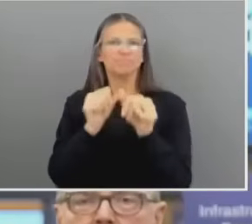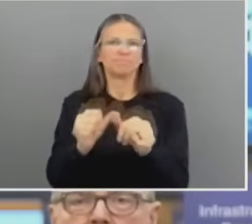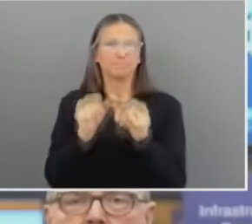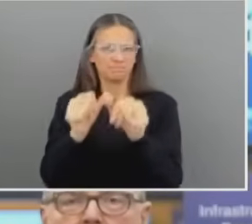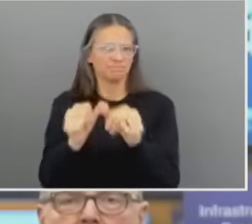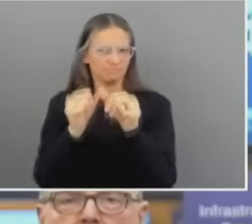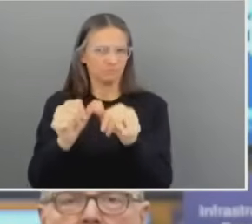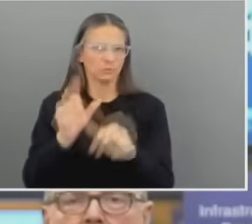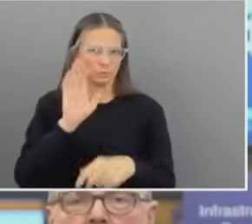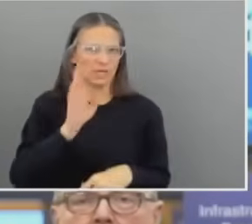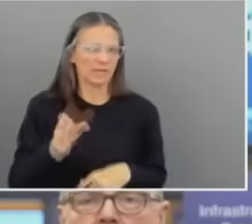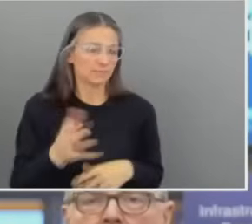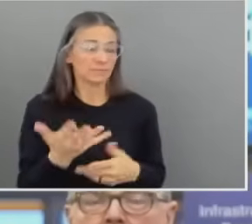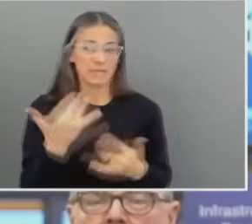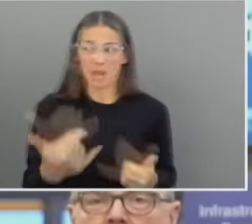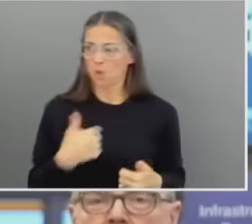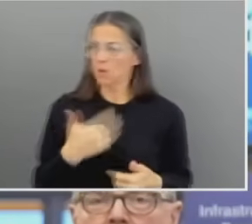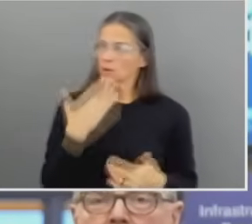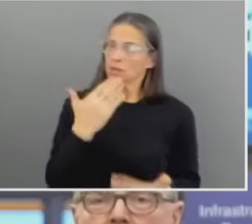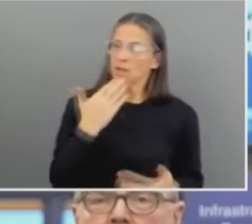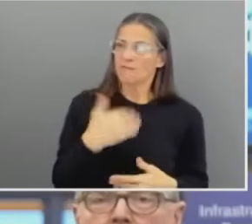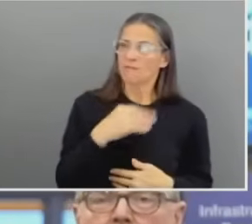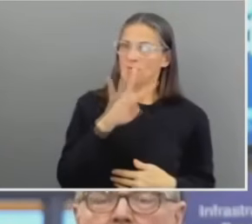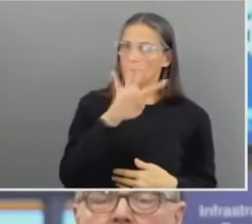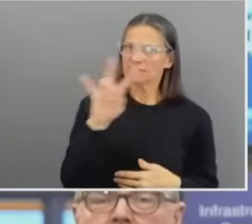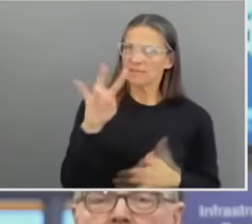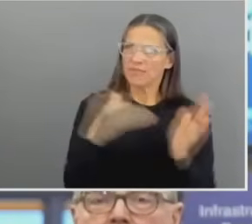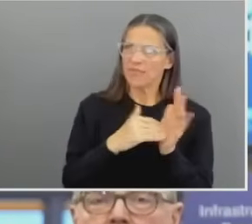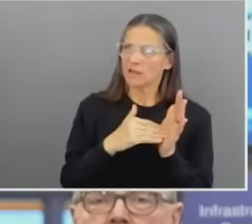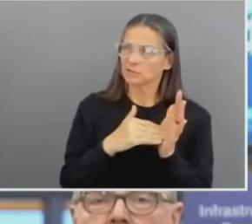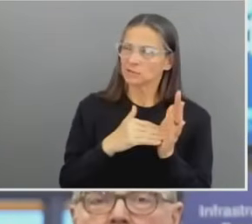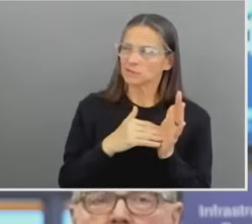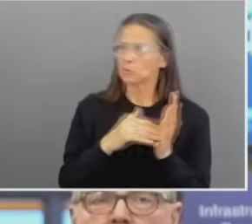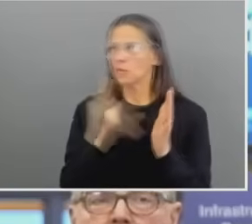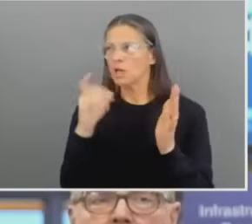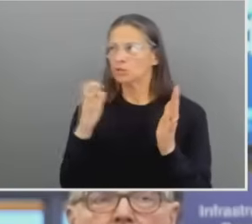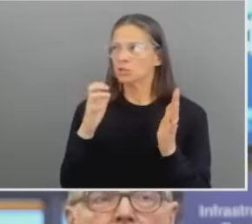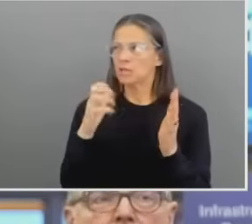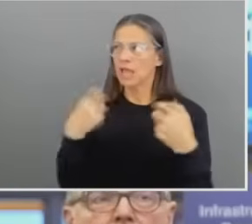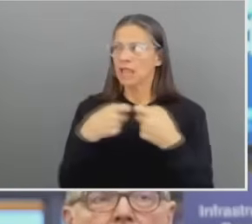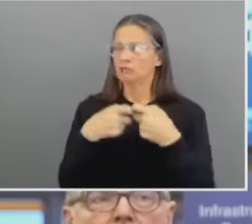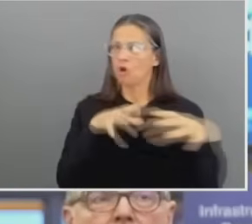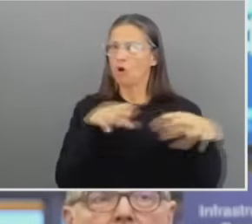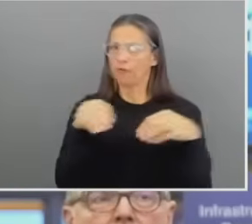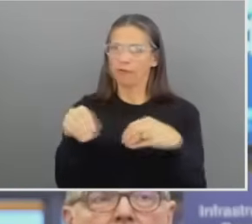THIS EVENT, AGAIN, IS GOING TO CONTINUE FOR SEVERAL DAYS.